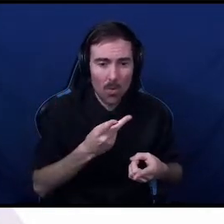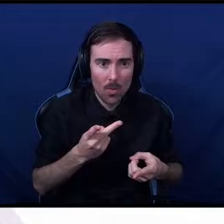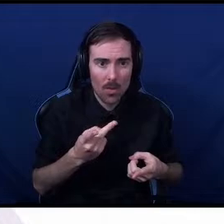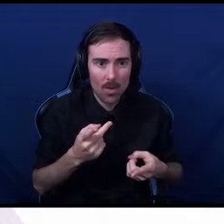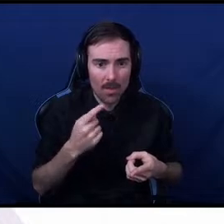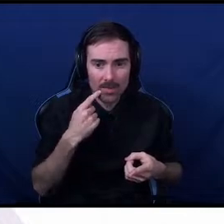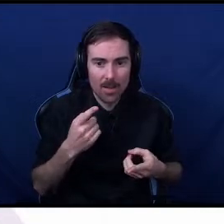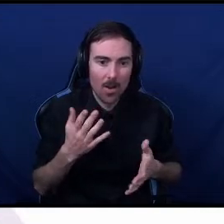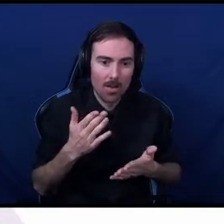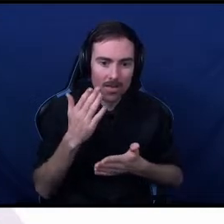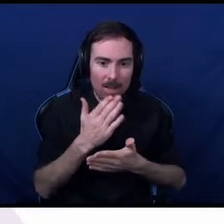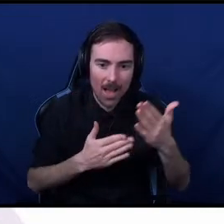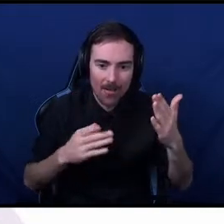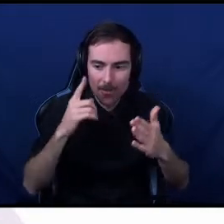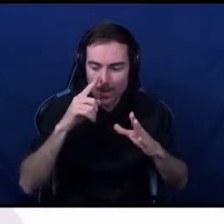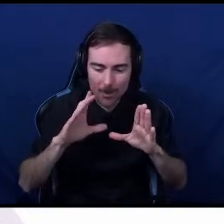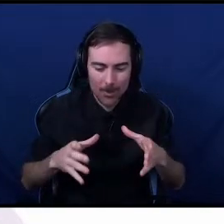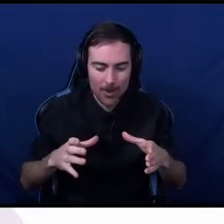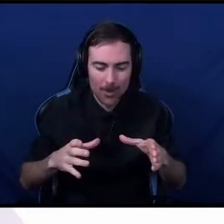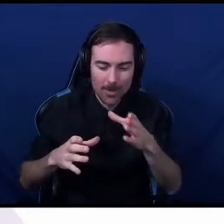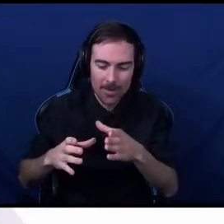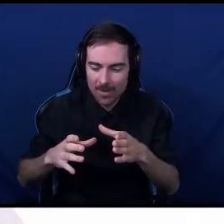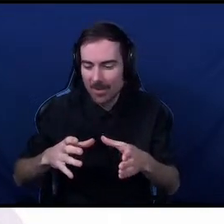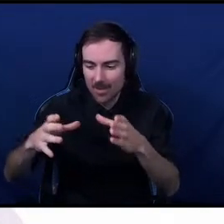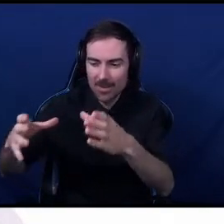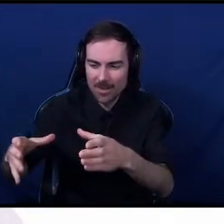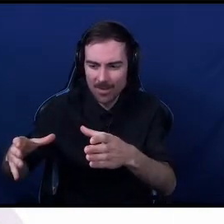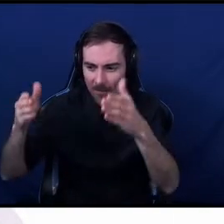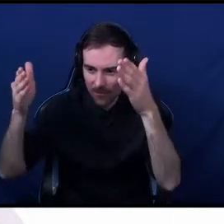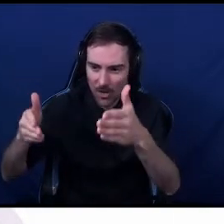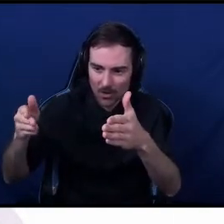like, you kind of go like we're missing out on on the brainpower